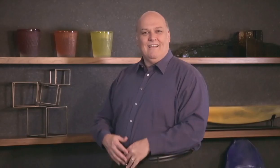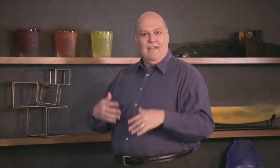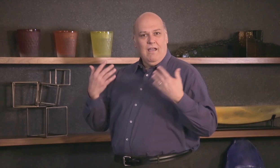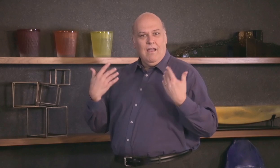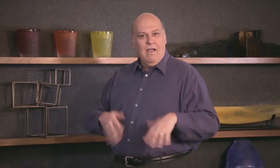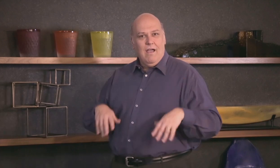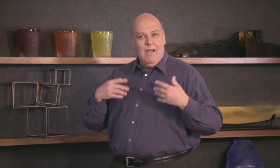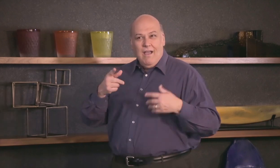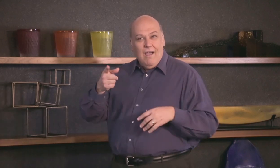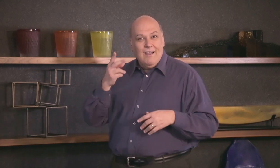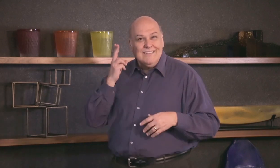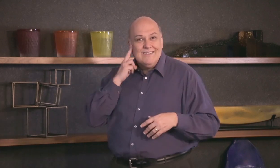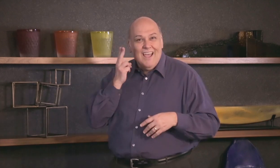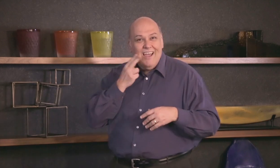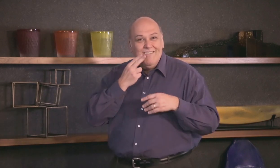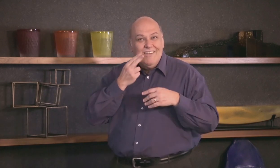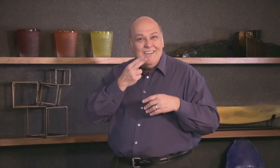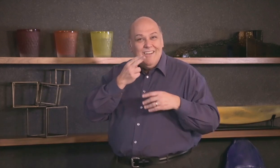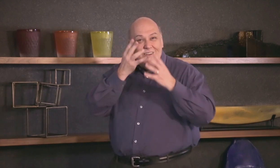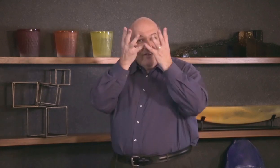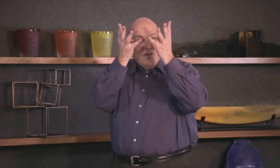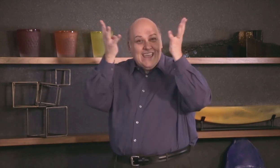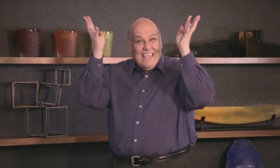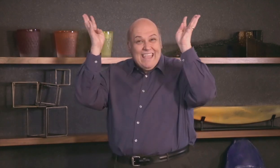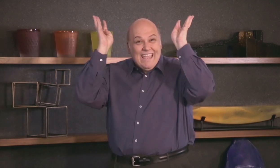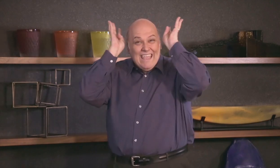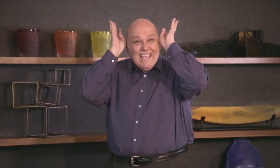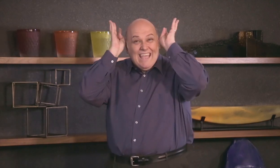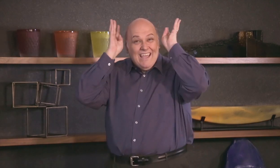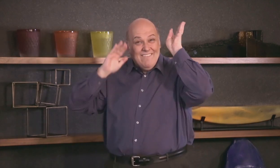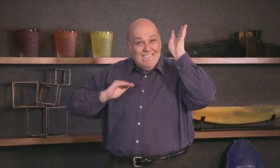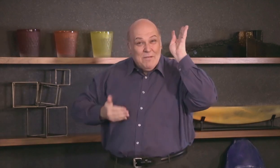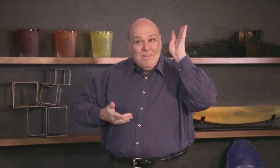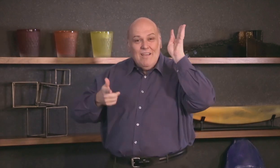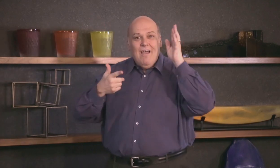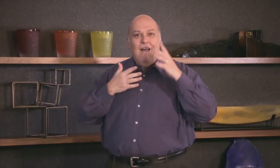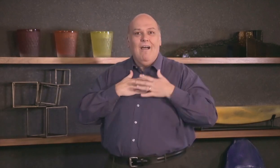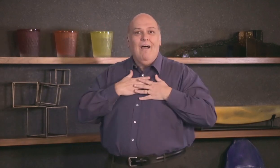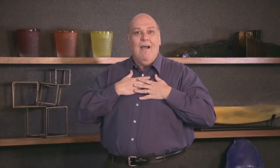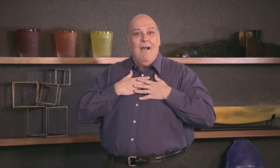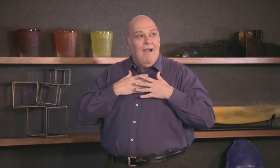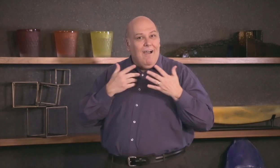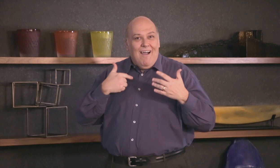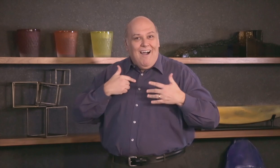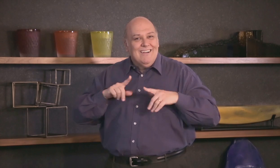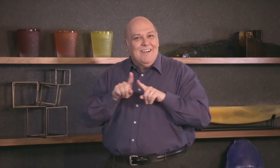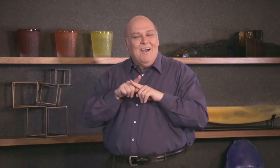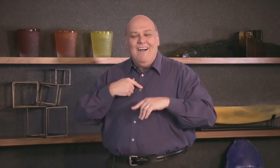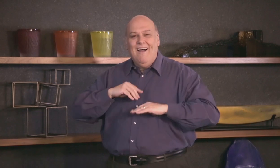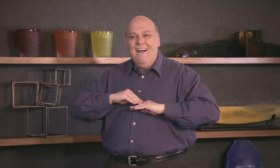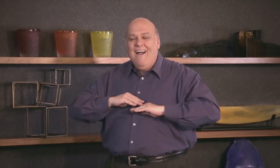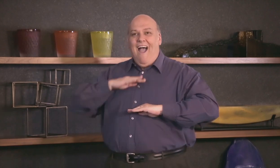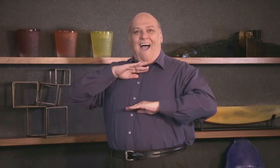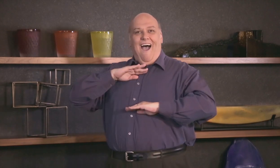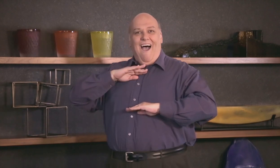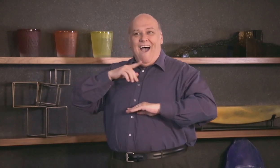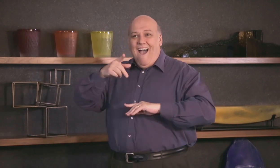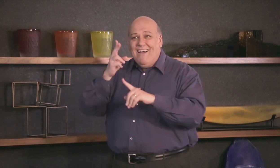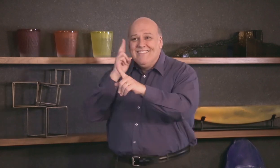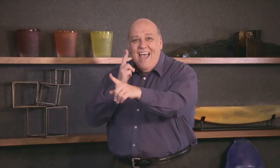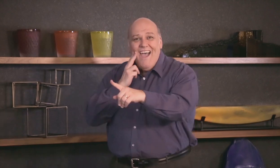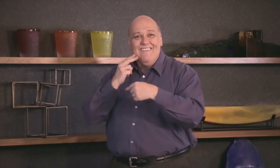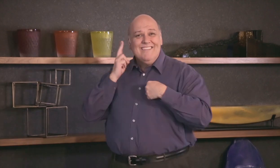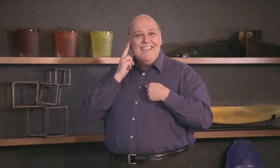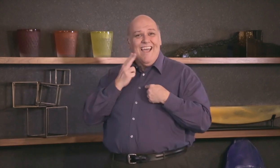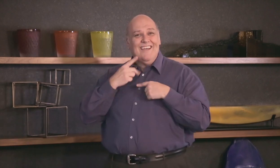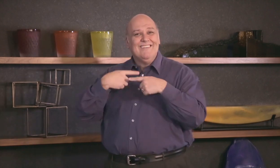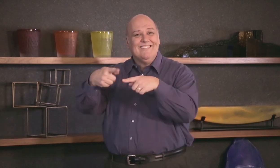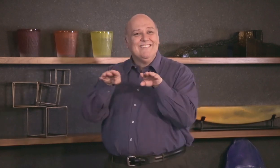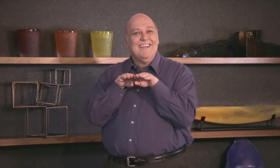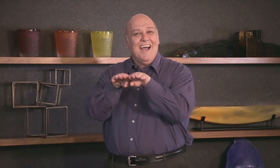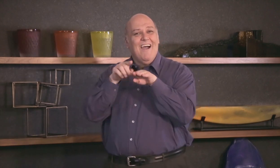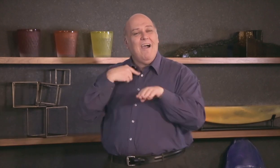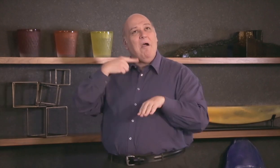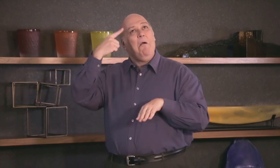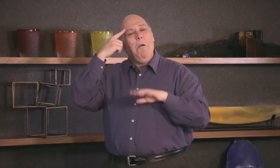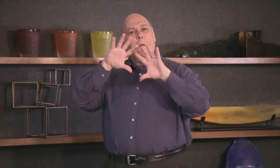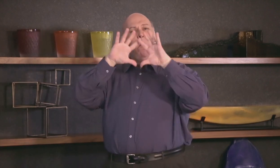So there was a Deaf Queen! Gosh, I'm enthralled! She being Deaf just as I am... I would never have imagined